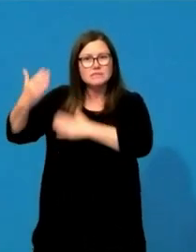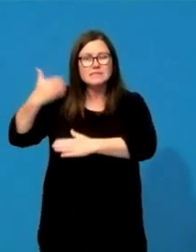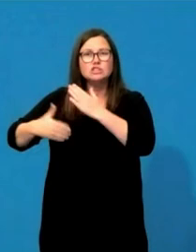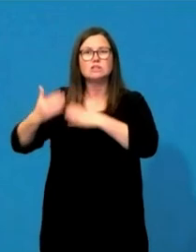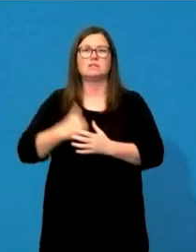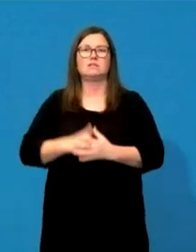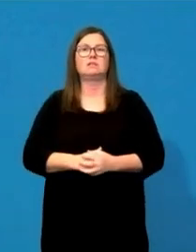"Don't tell me about it.